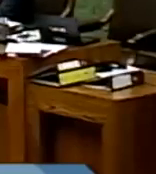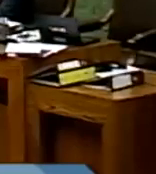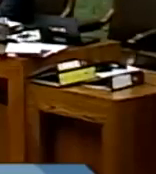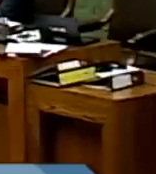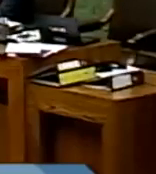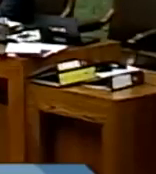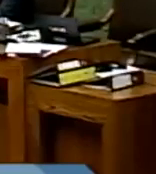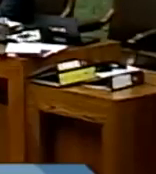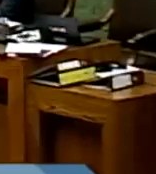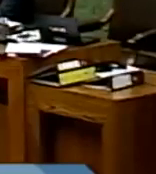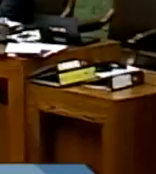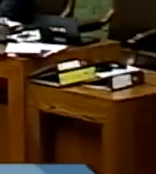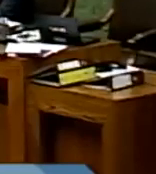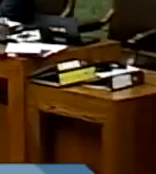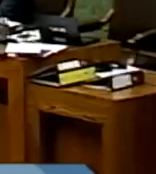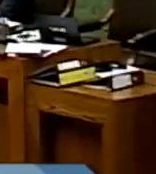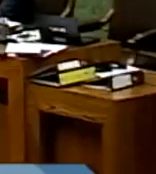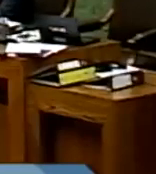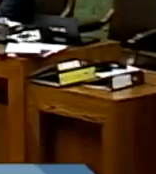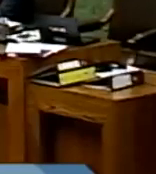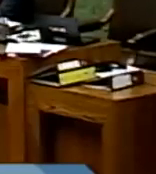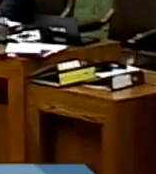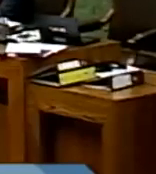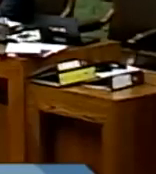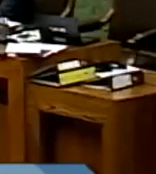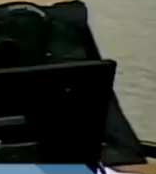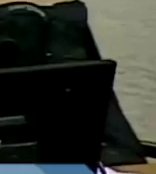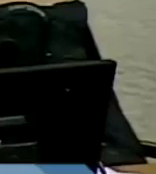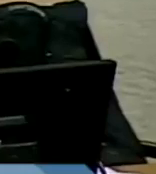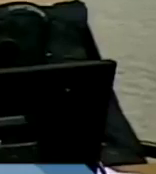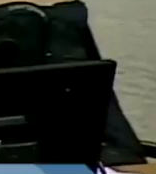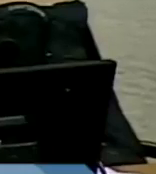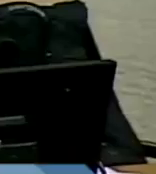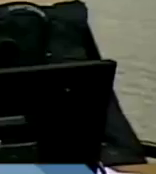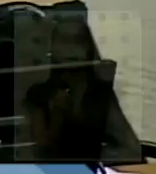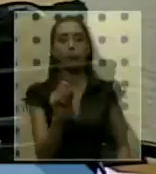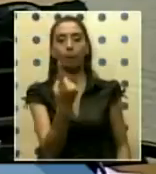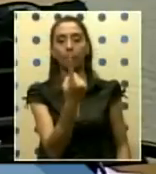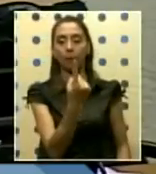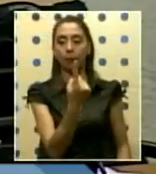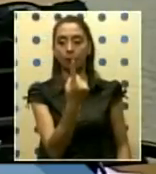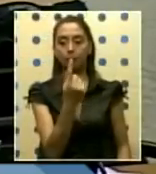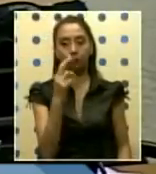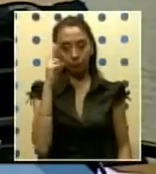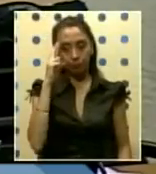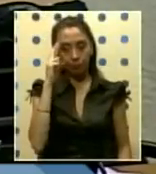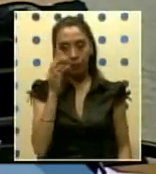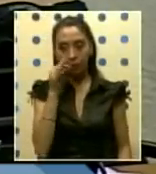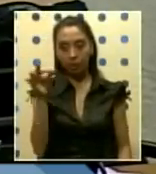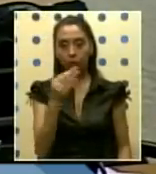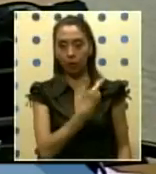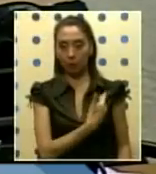Thank you very much, Mr. Lautaro. First, I think it's important to remind